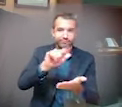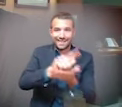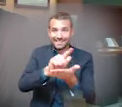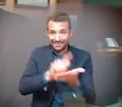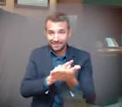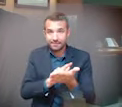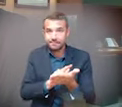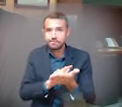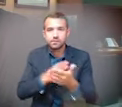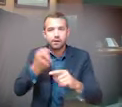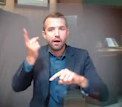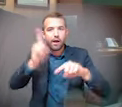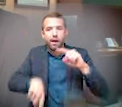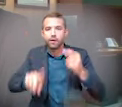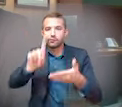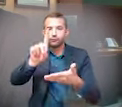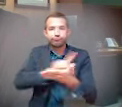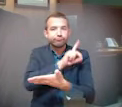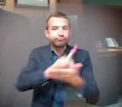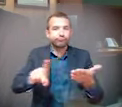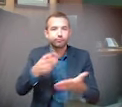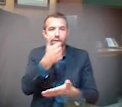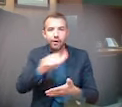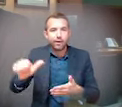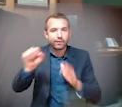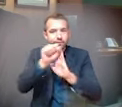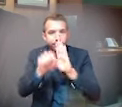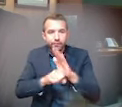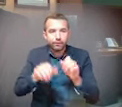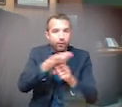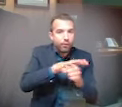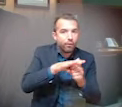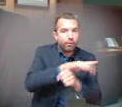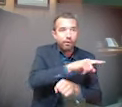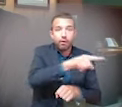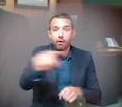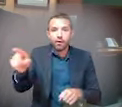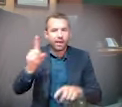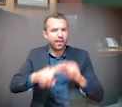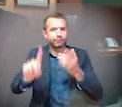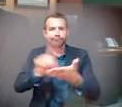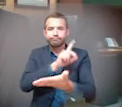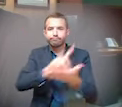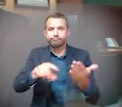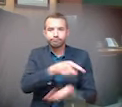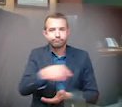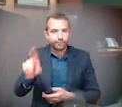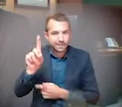by state and local governments and the private sector. Now the 25% and growing part of